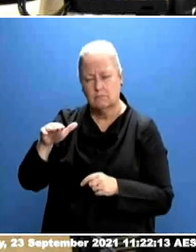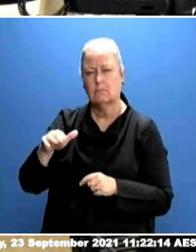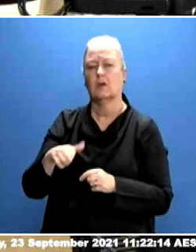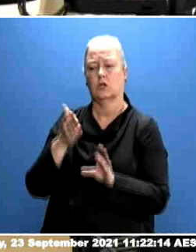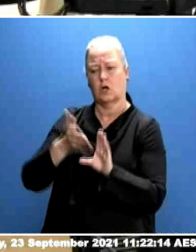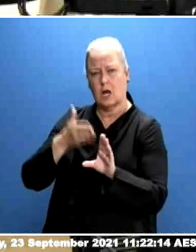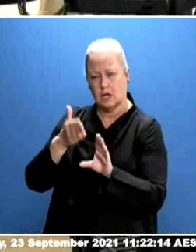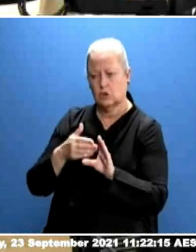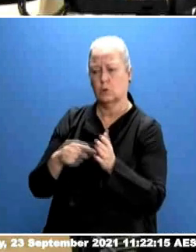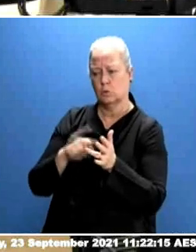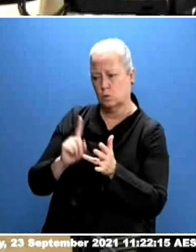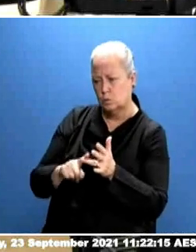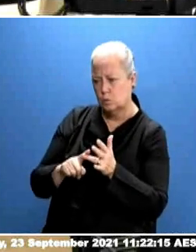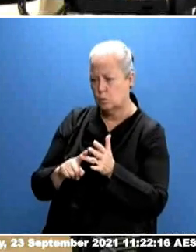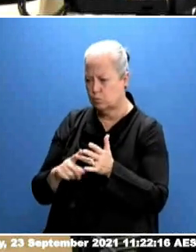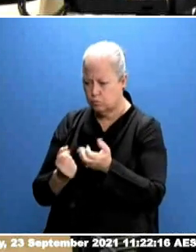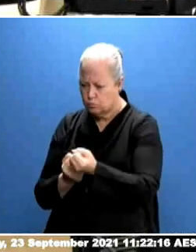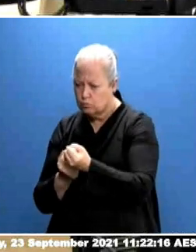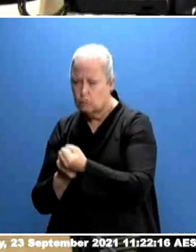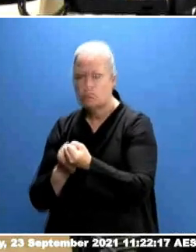to children at the Centre.